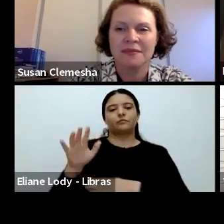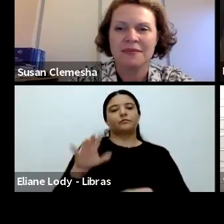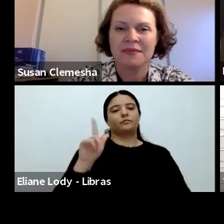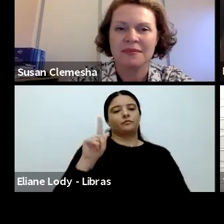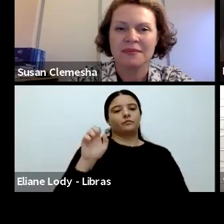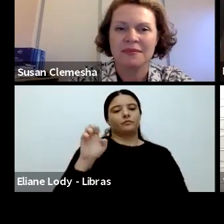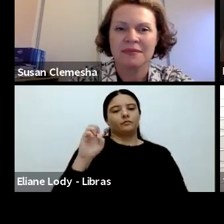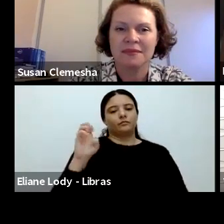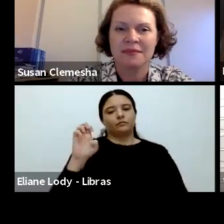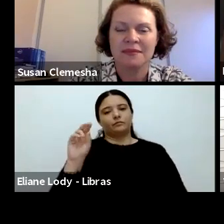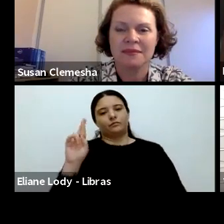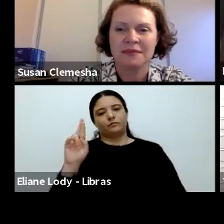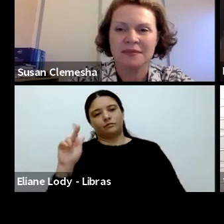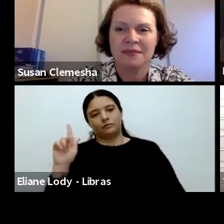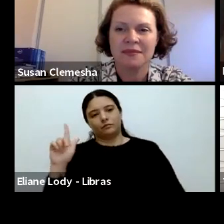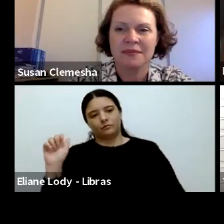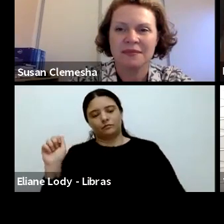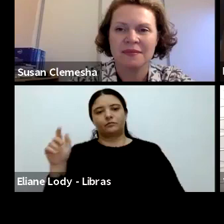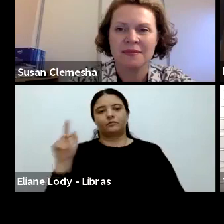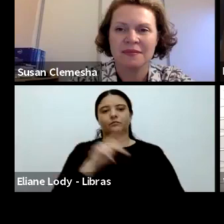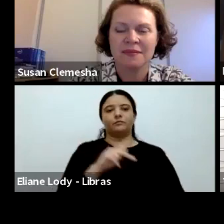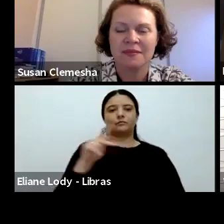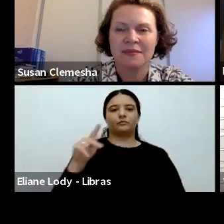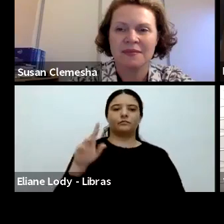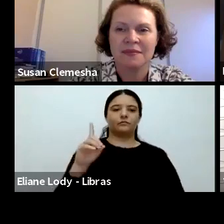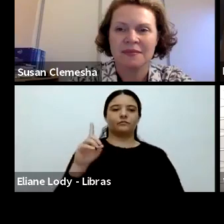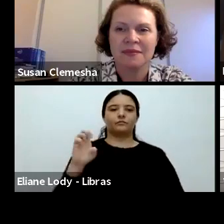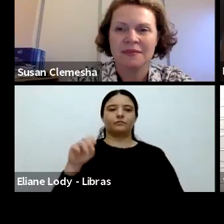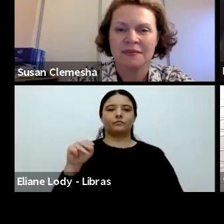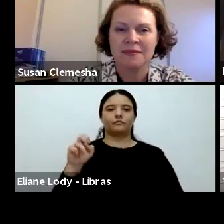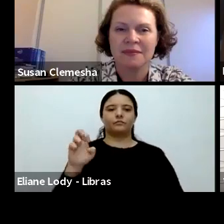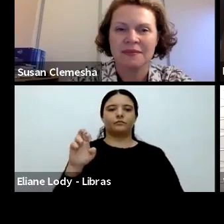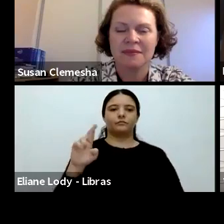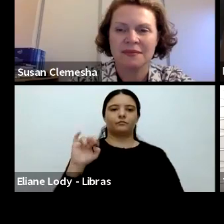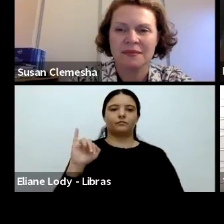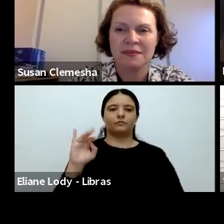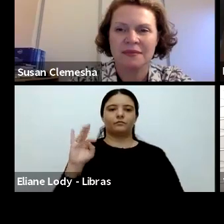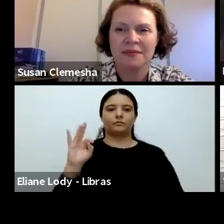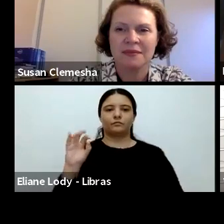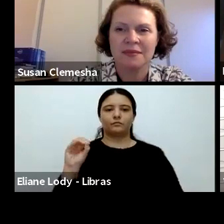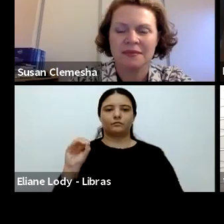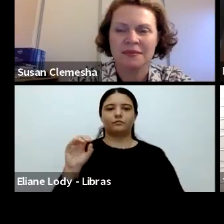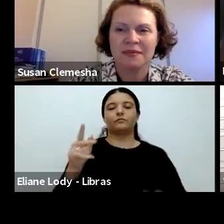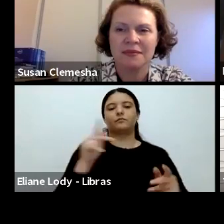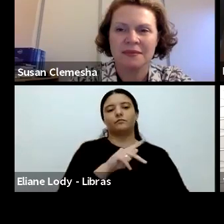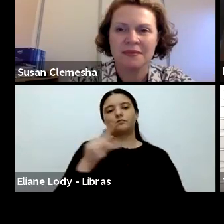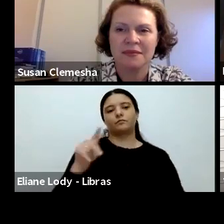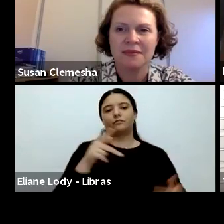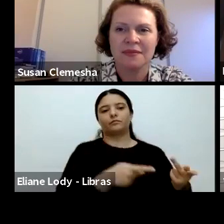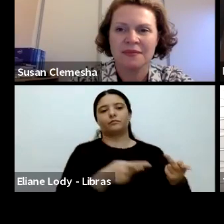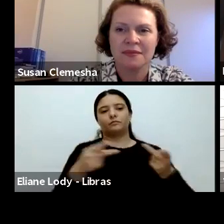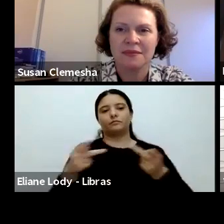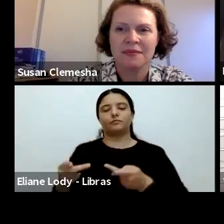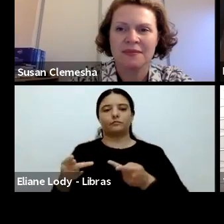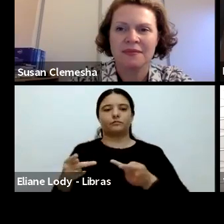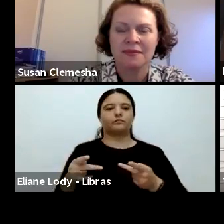of the universe of charge of the universe of charger me. agine ritus and distinguish ritus and distinguished visits color of the universe University of Alabama harder and